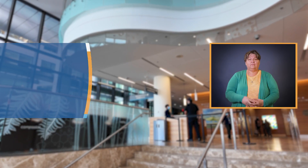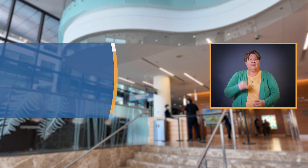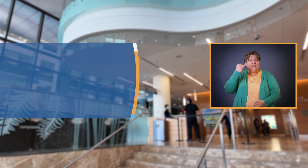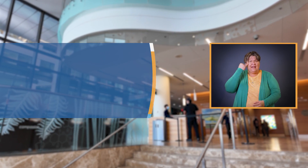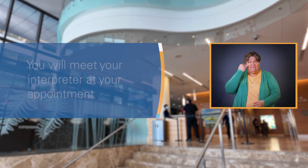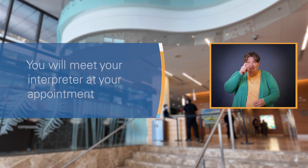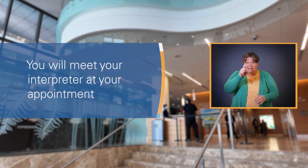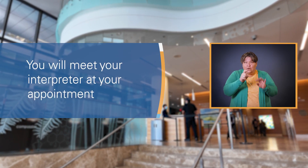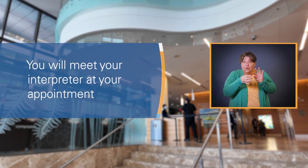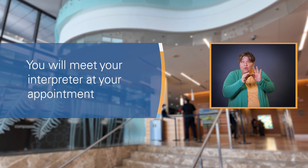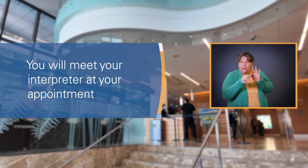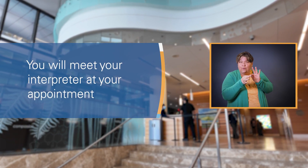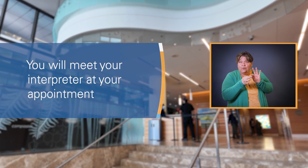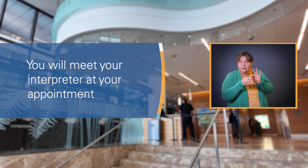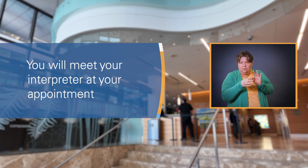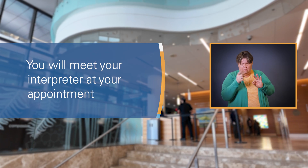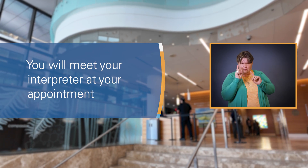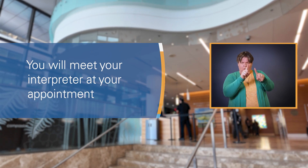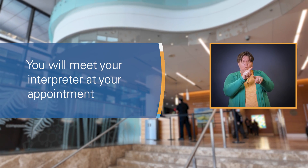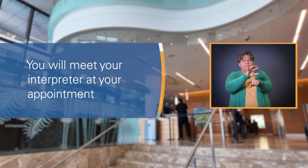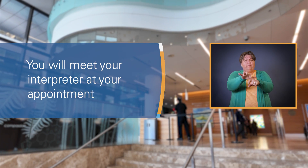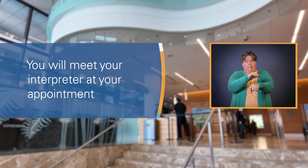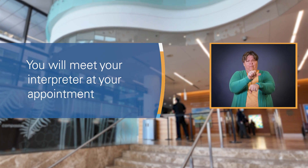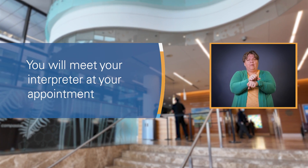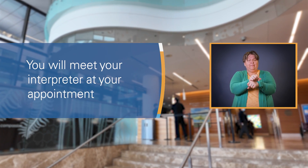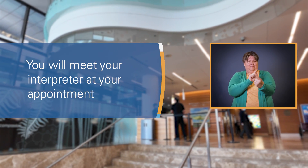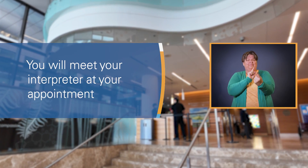If you need an interpreter, you will meet them at your appointment.